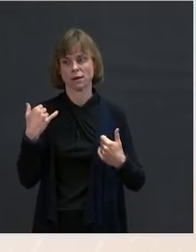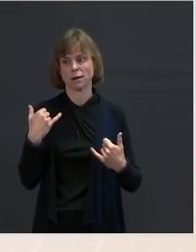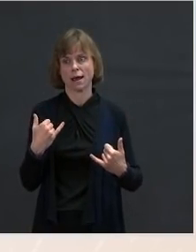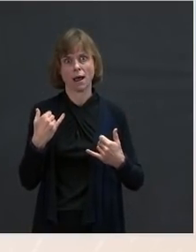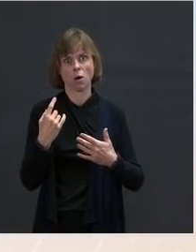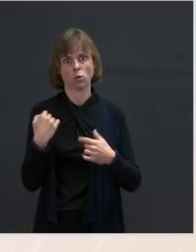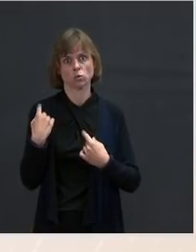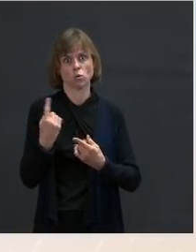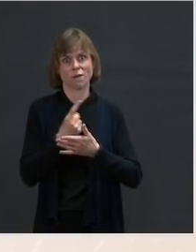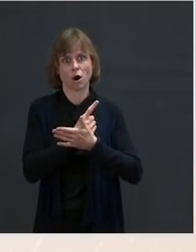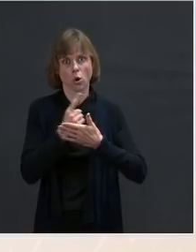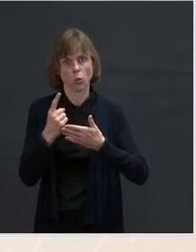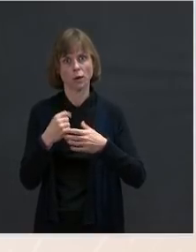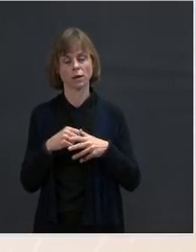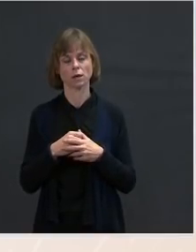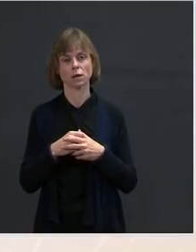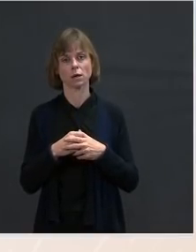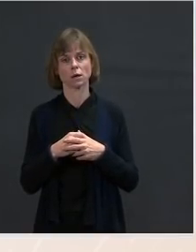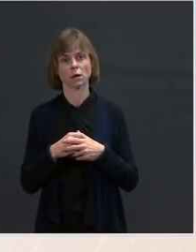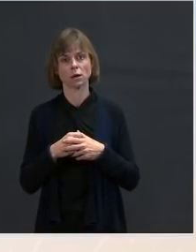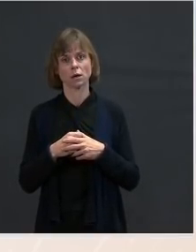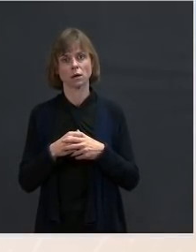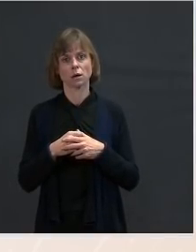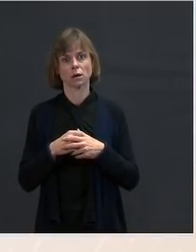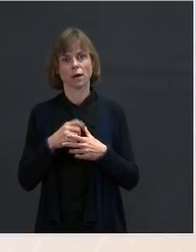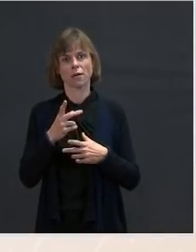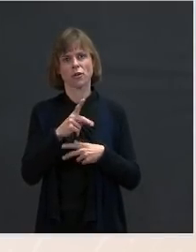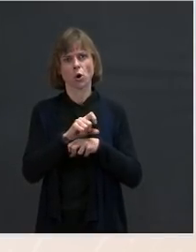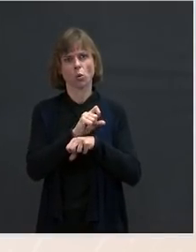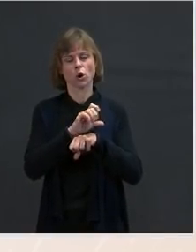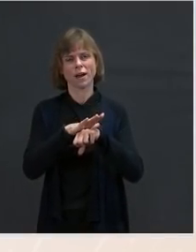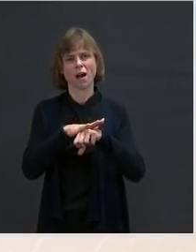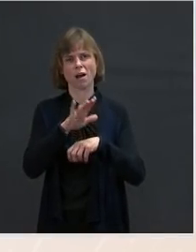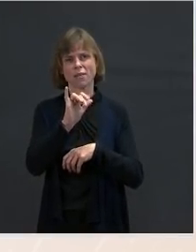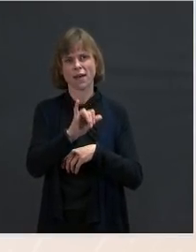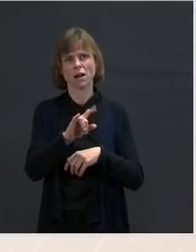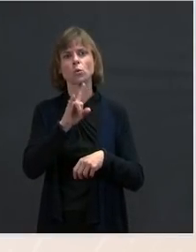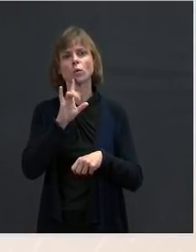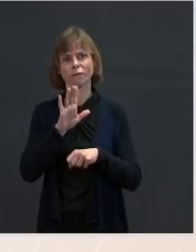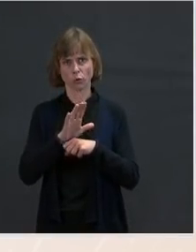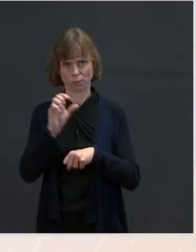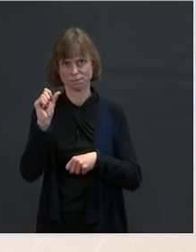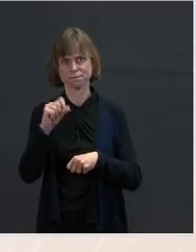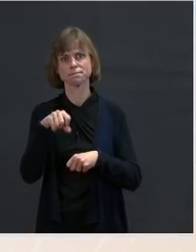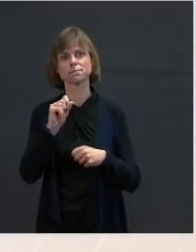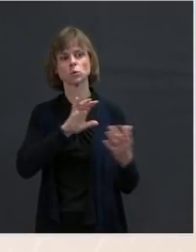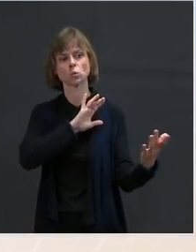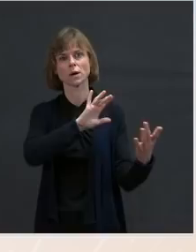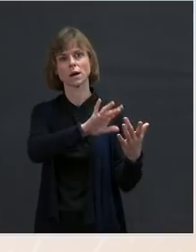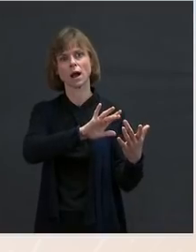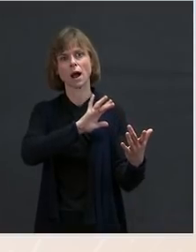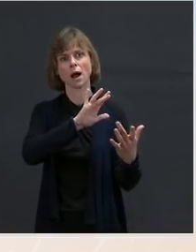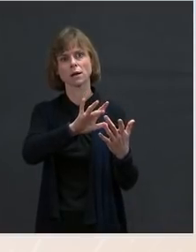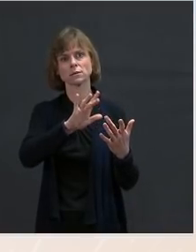Brian Deese and Jake Sullivan, I think, are working on this, and you confirmed that there was outreach to the Taiwanese and other countries. Ms. Psaki: Mm-hmm.